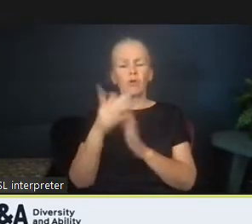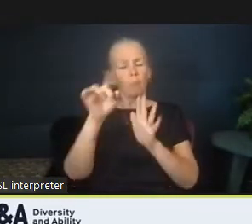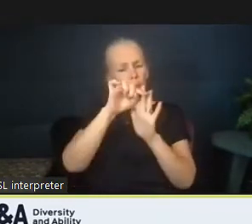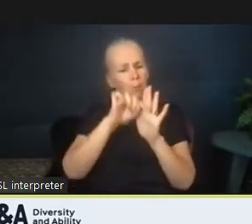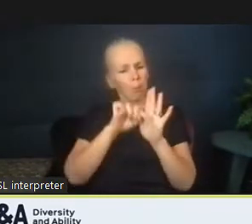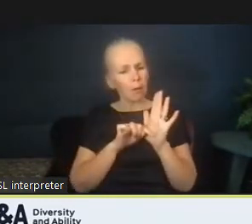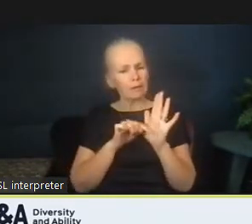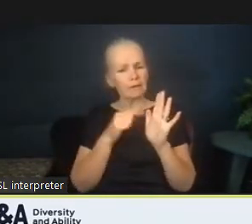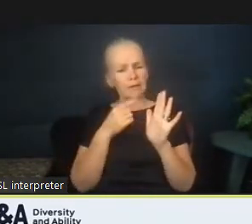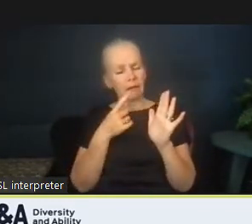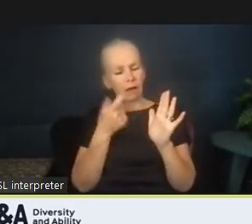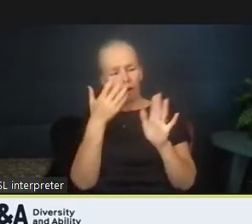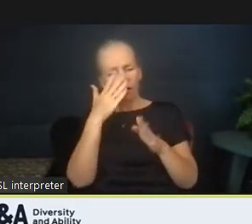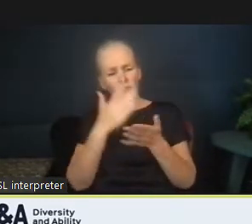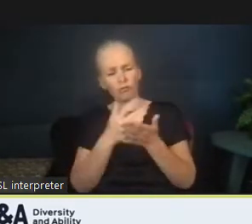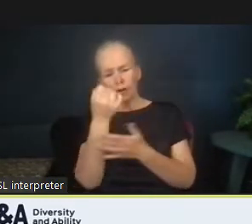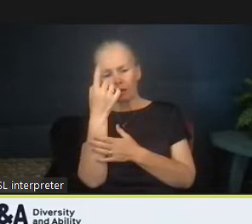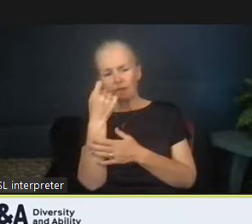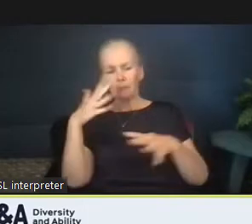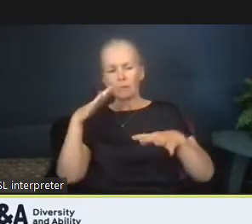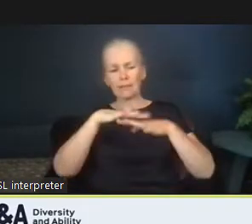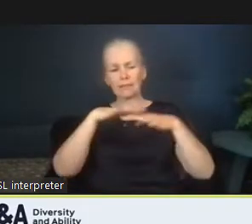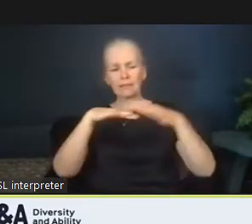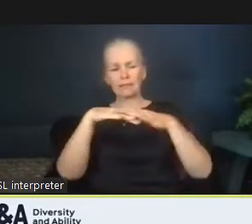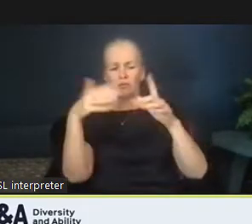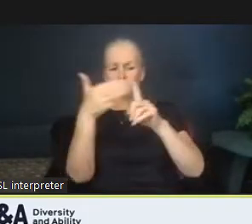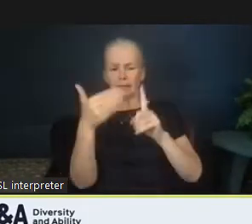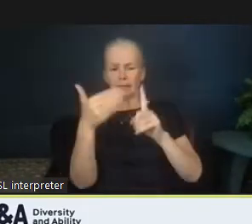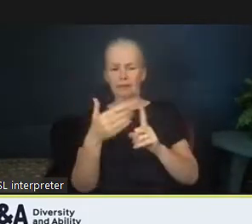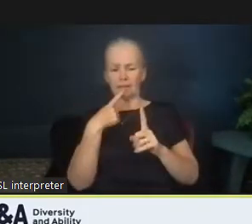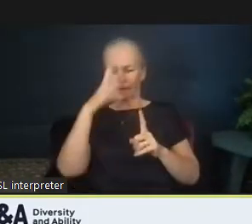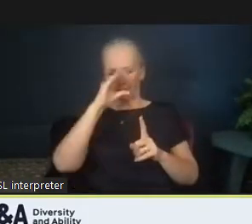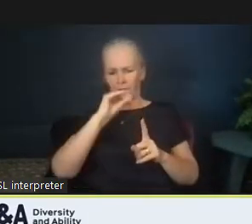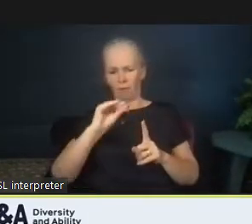that I truly understood how my intersectional identity can inform practice and how we can